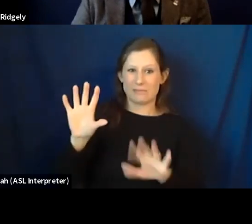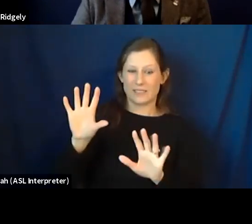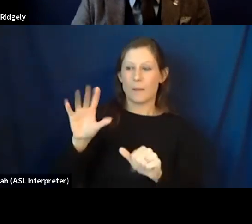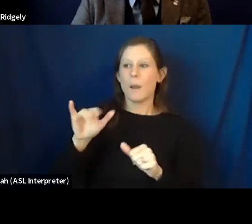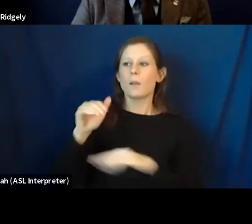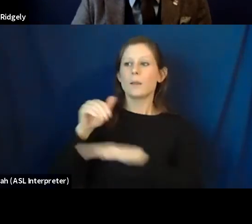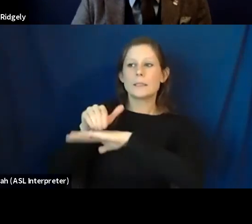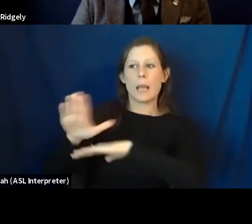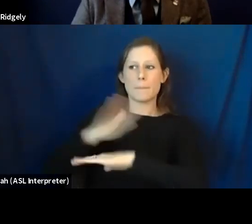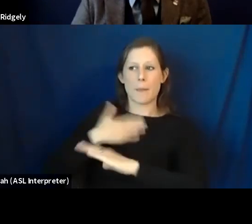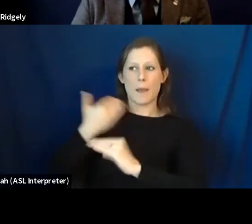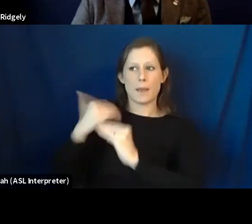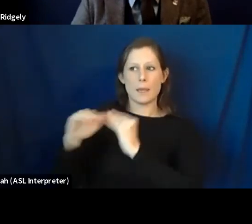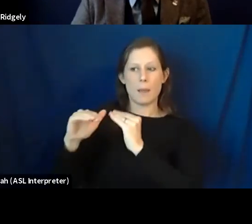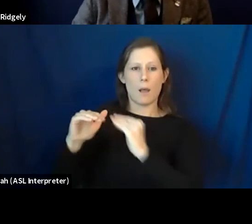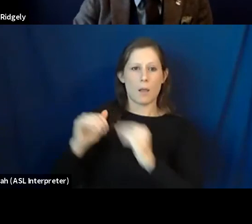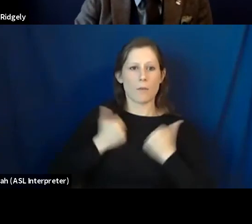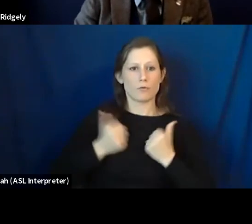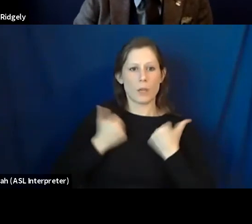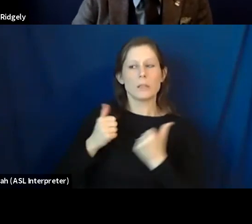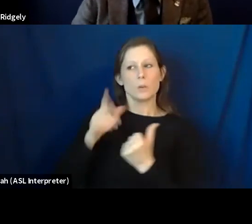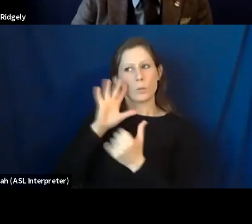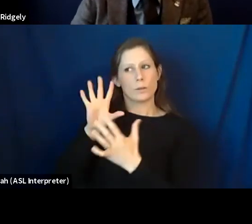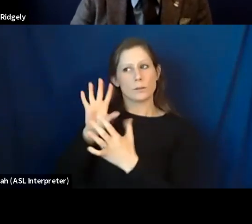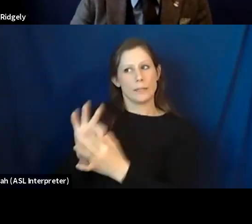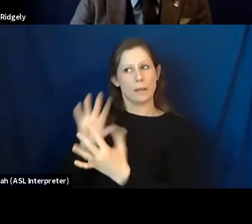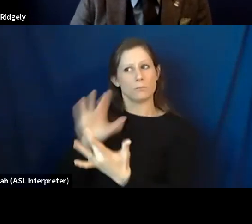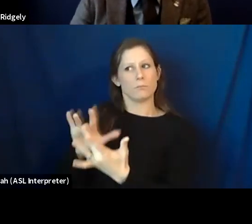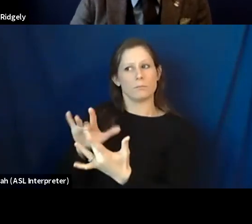and uh beatrice will connect today